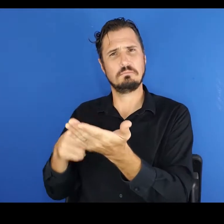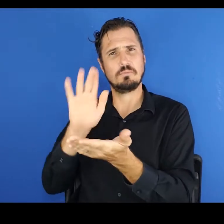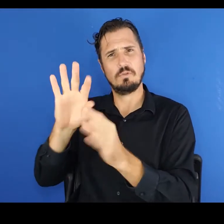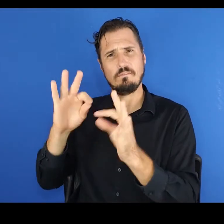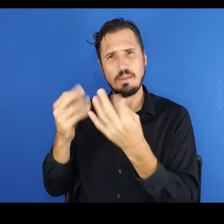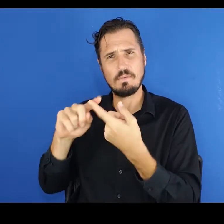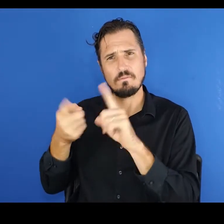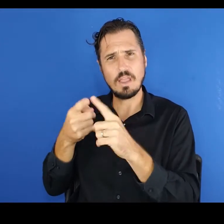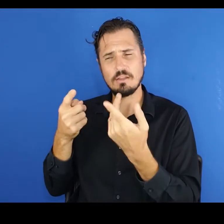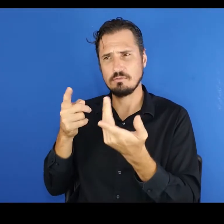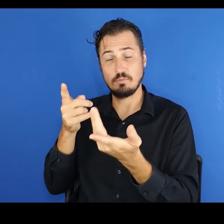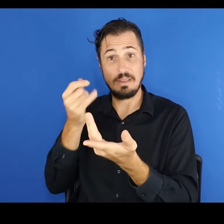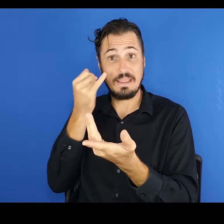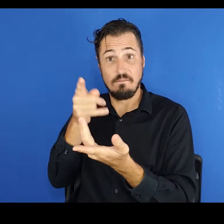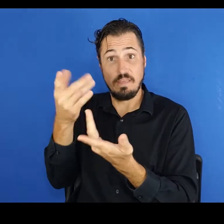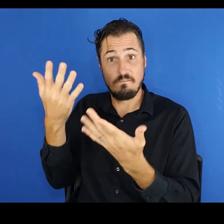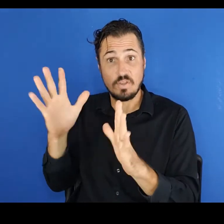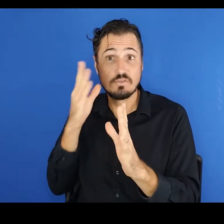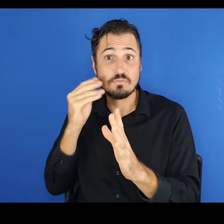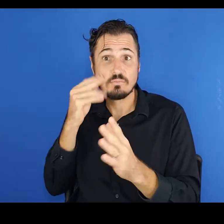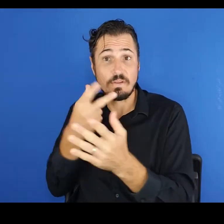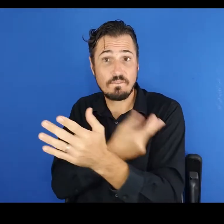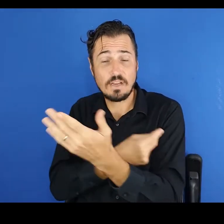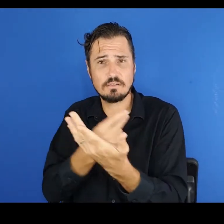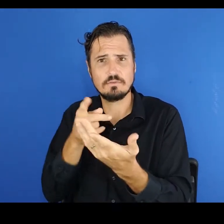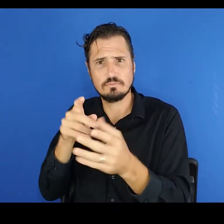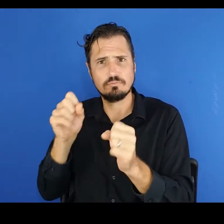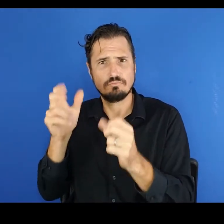and friends who have been vaccinated to hear their experience